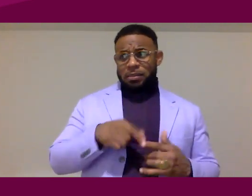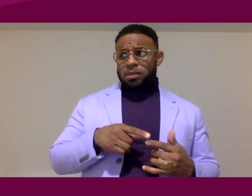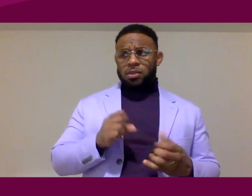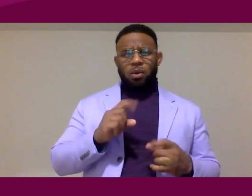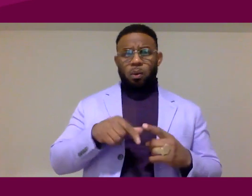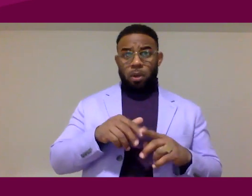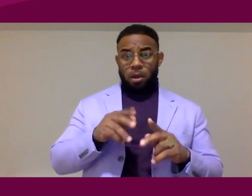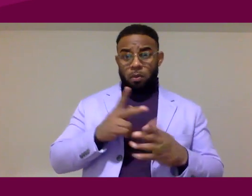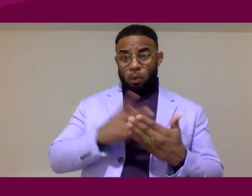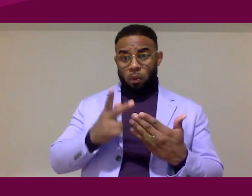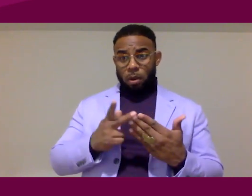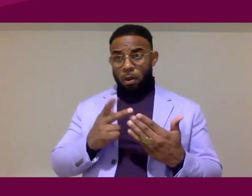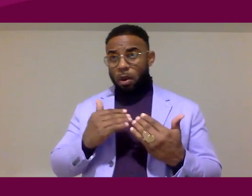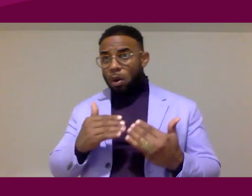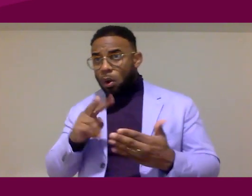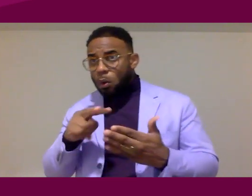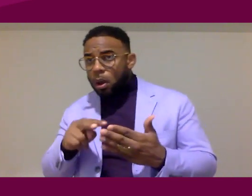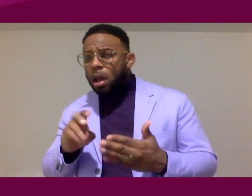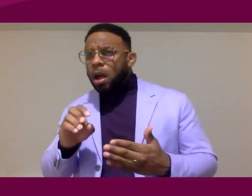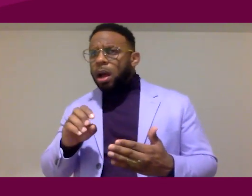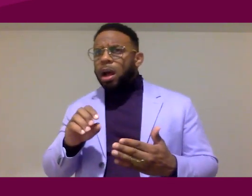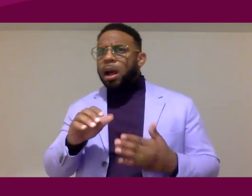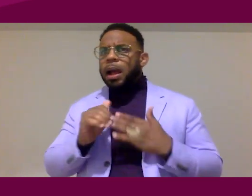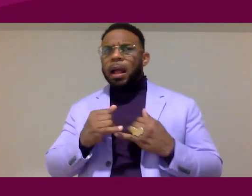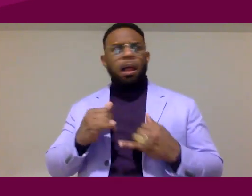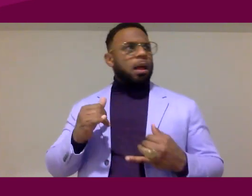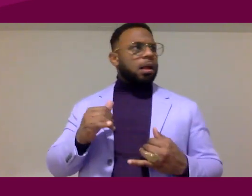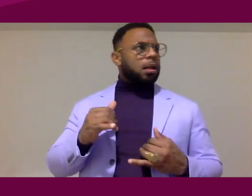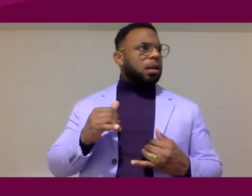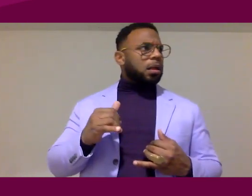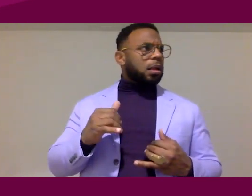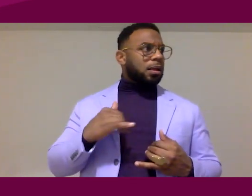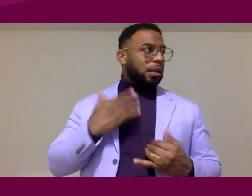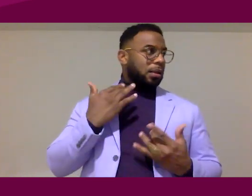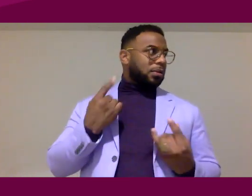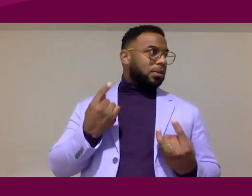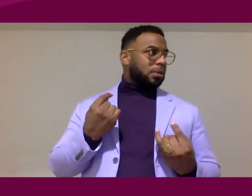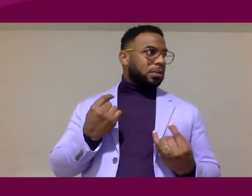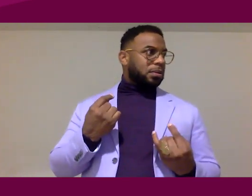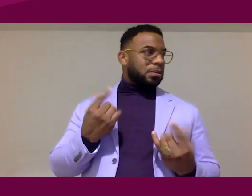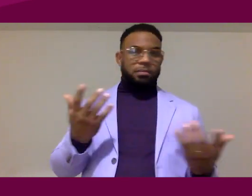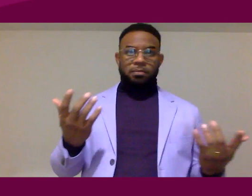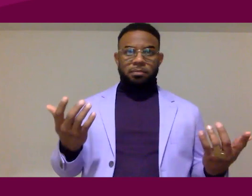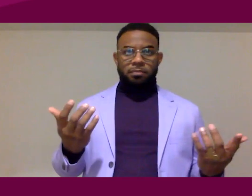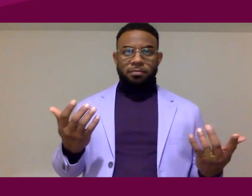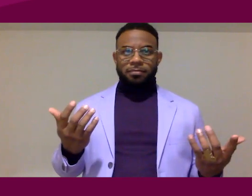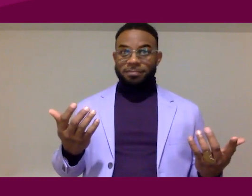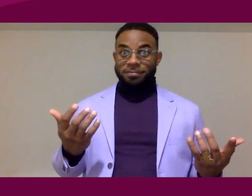So when a programmer goes and reads WCAG guidelines, he's like, "I don't know what to do."